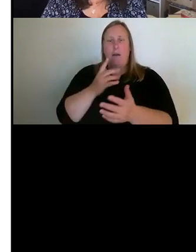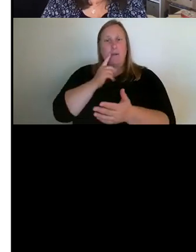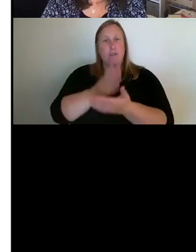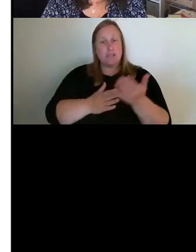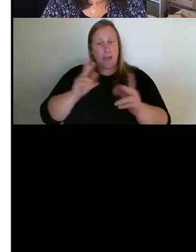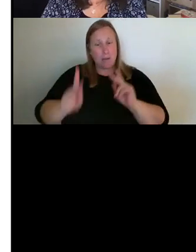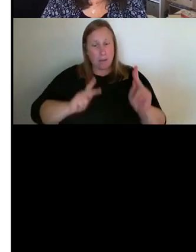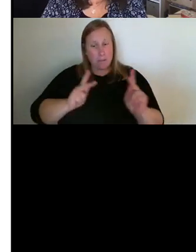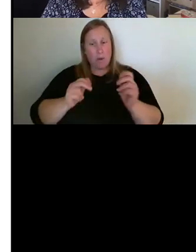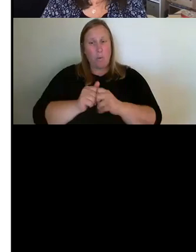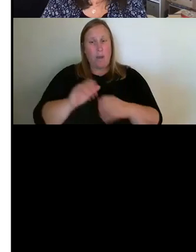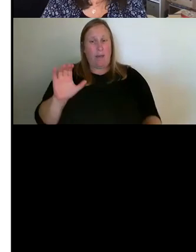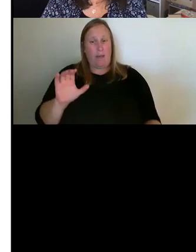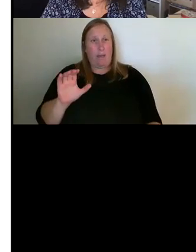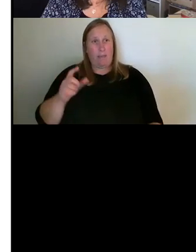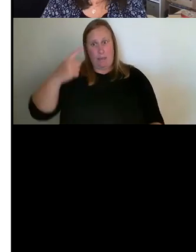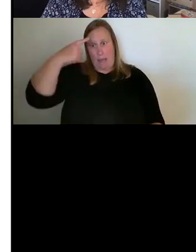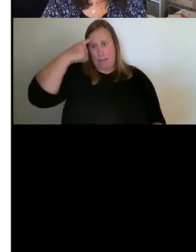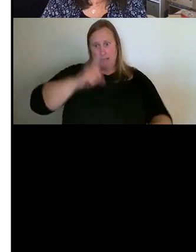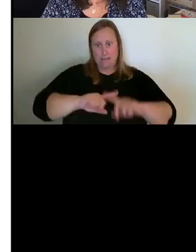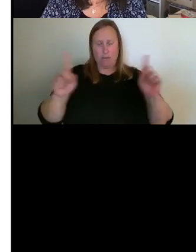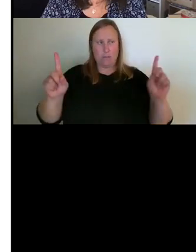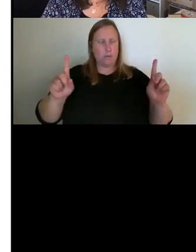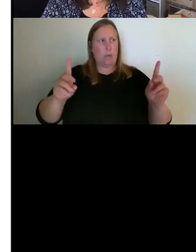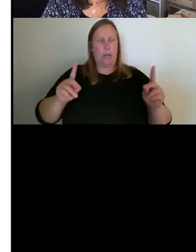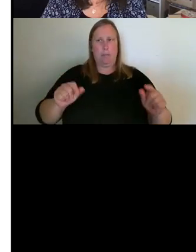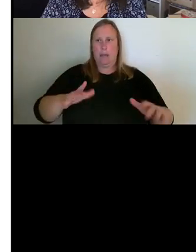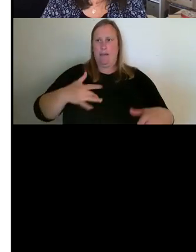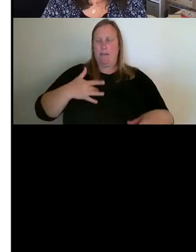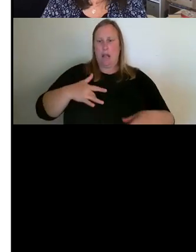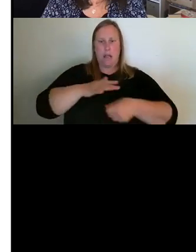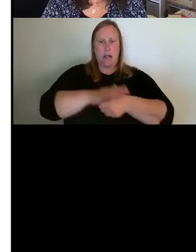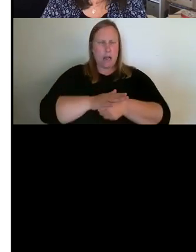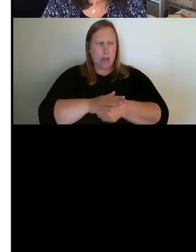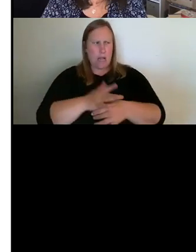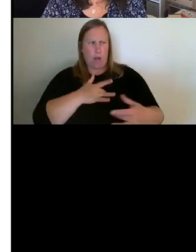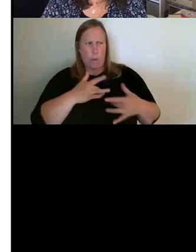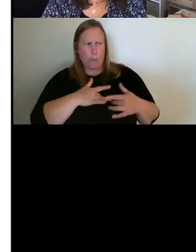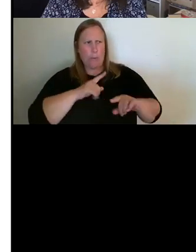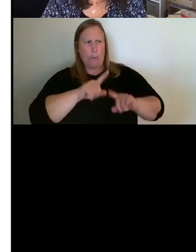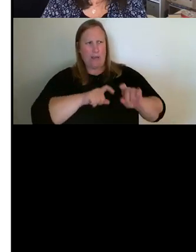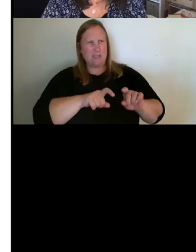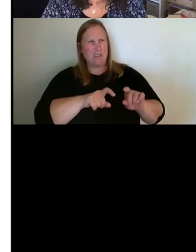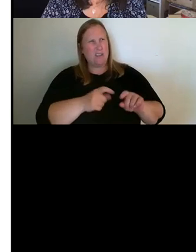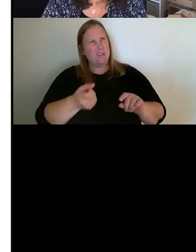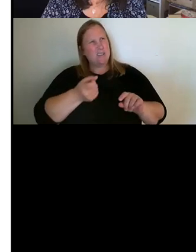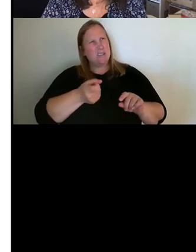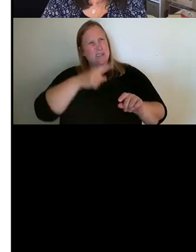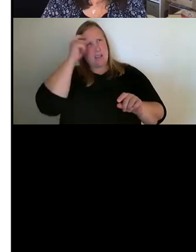with cognitive differences immediately will have a lot of questions and concerns about this phrase "summertime activity."